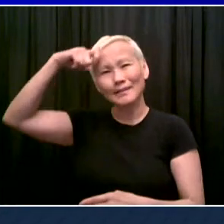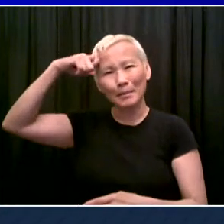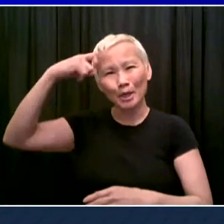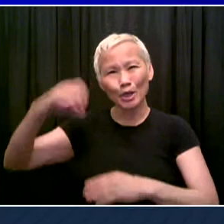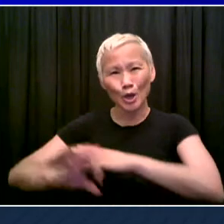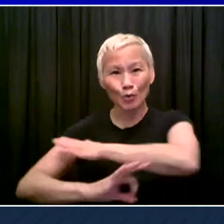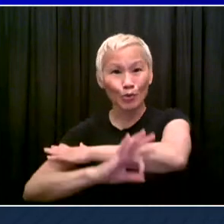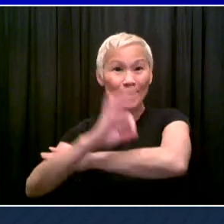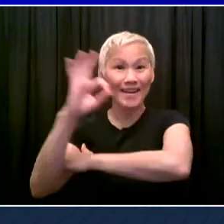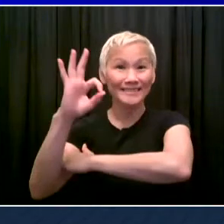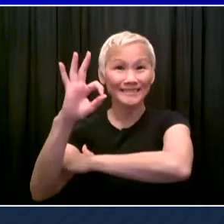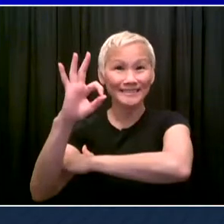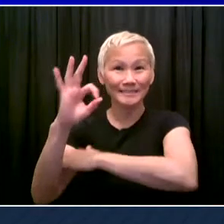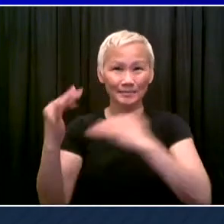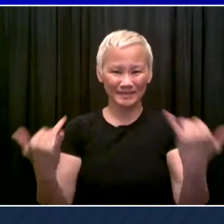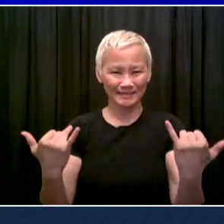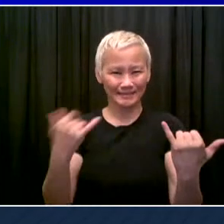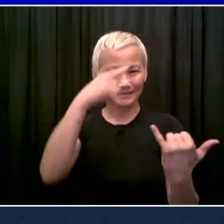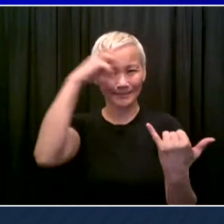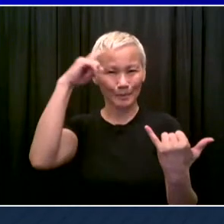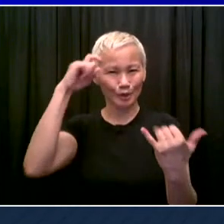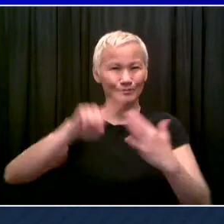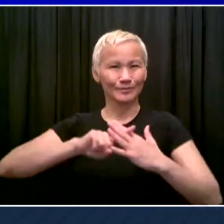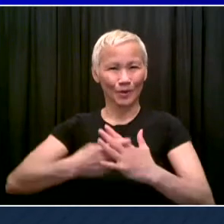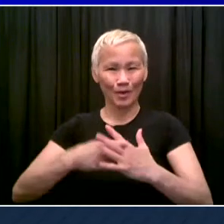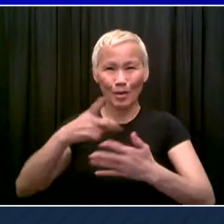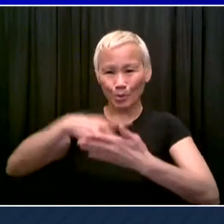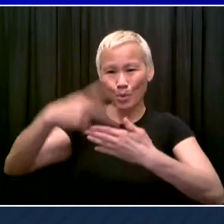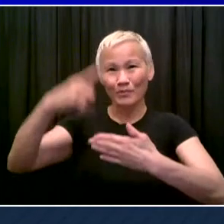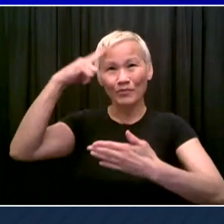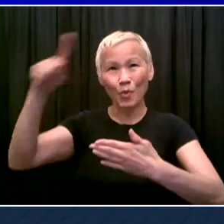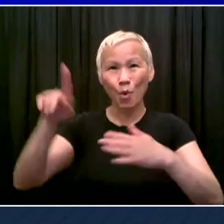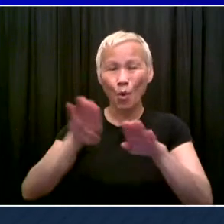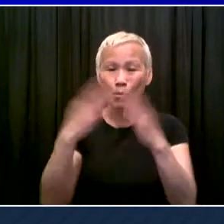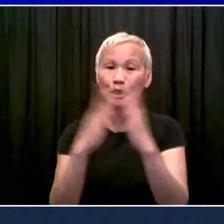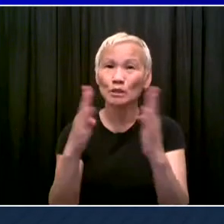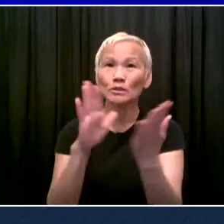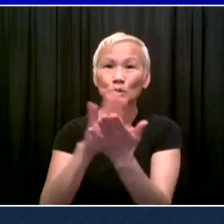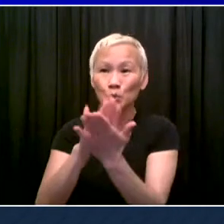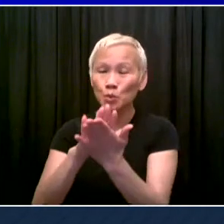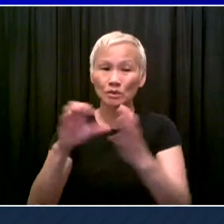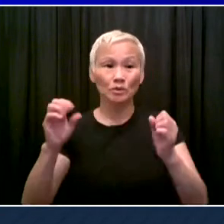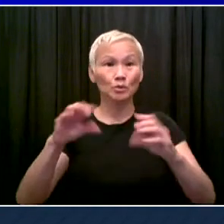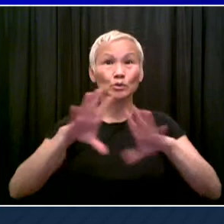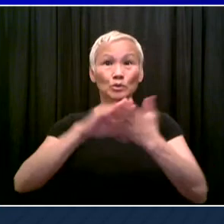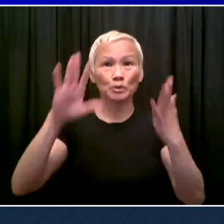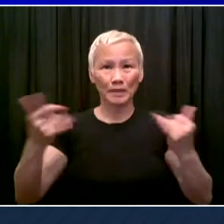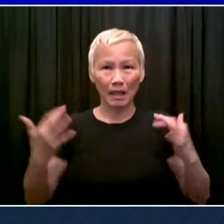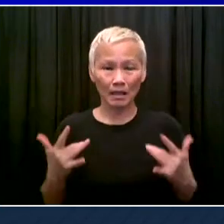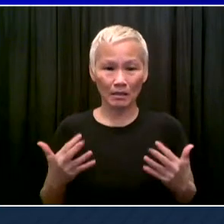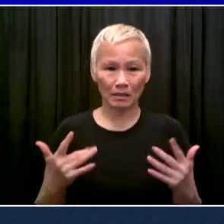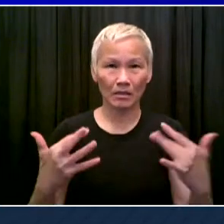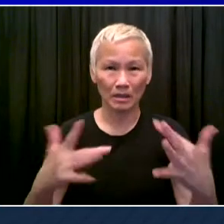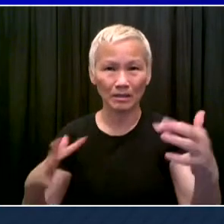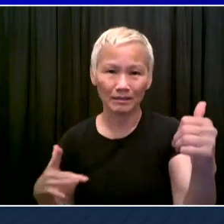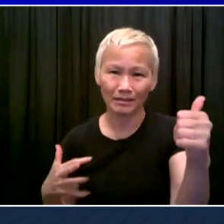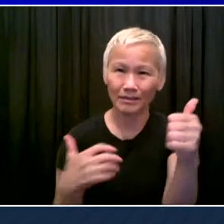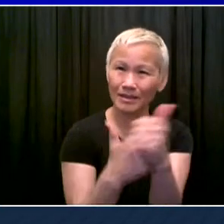THIS SUMMER. SUMEMR ISRING IS UNPRECEDENTED, ITHS IS NEVER